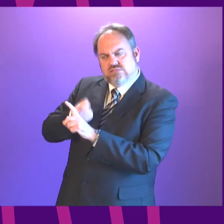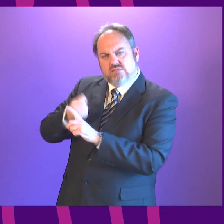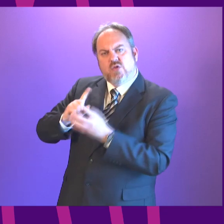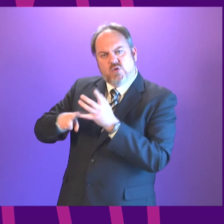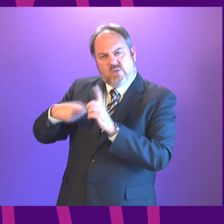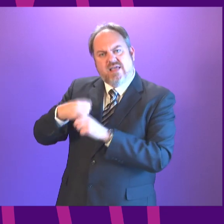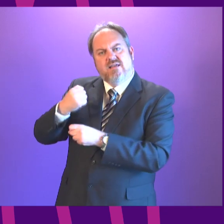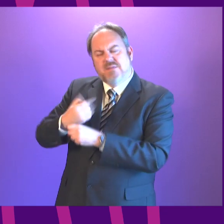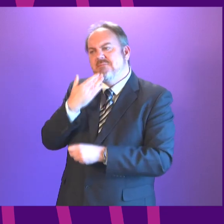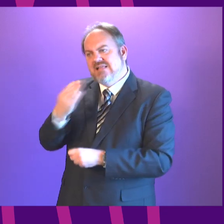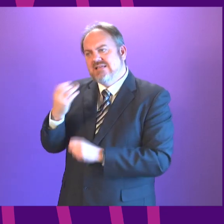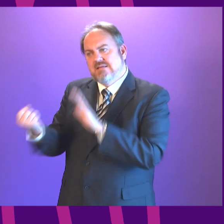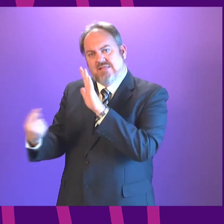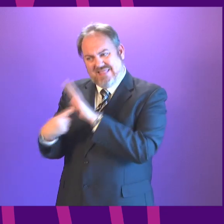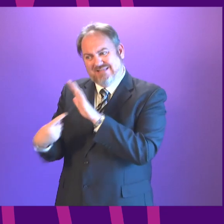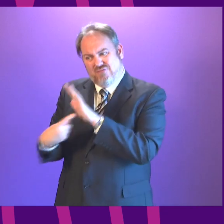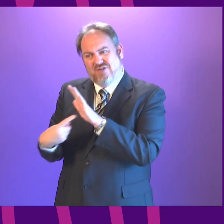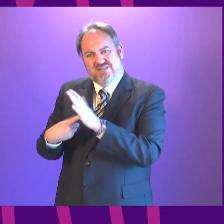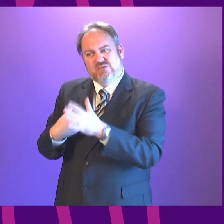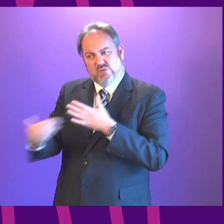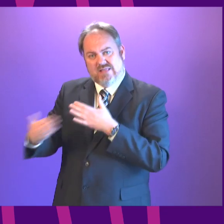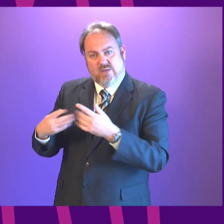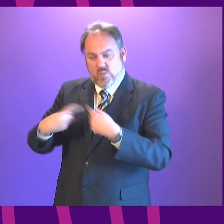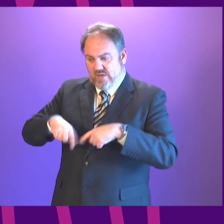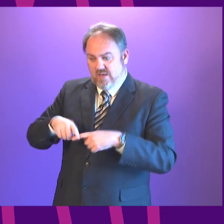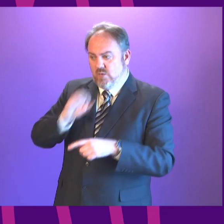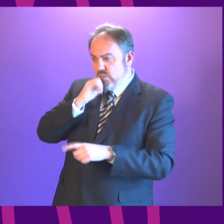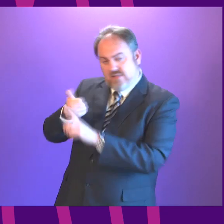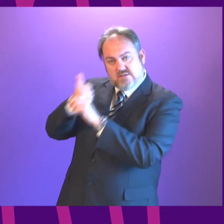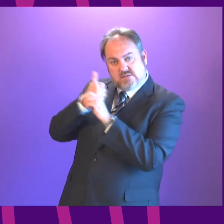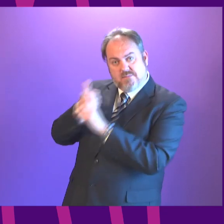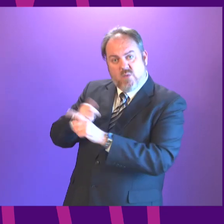the matter the utmost priority, and we stand ready to help in any way we can. Given that